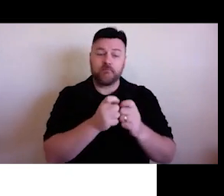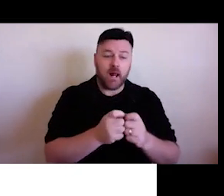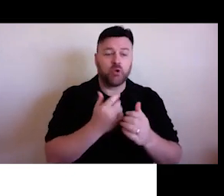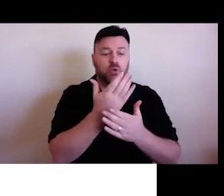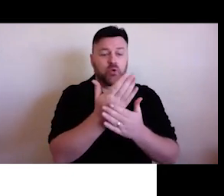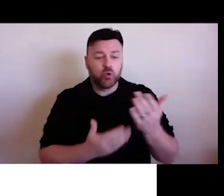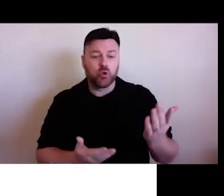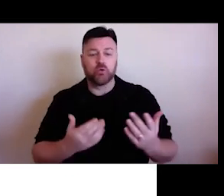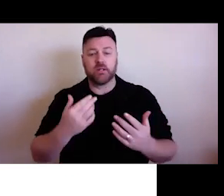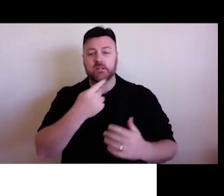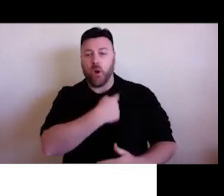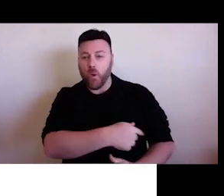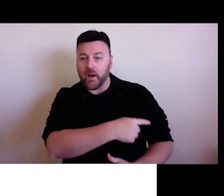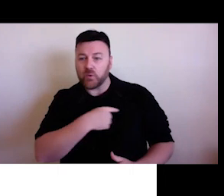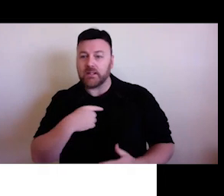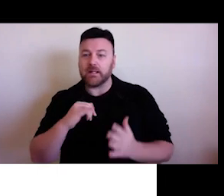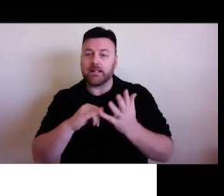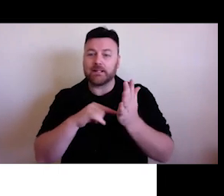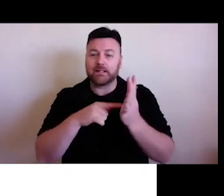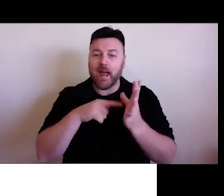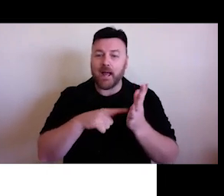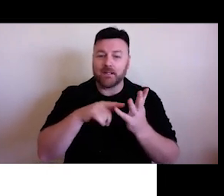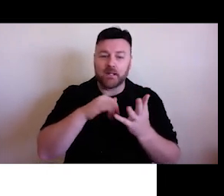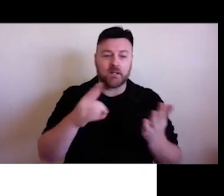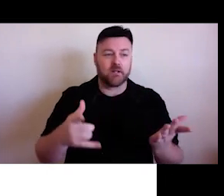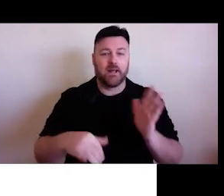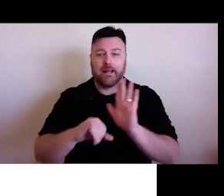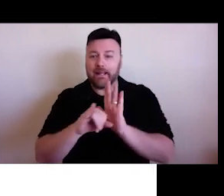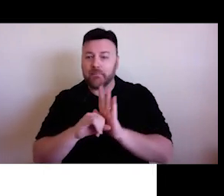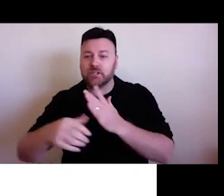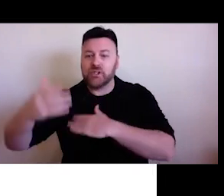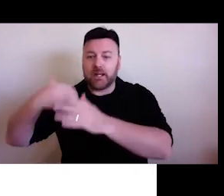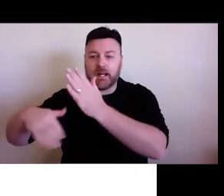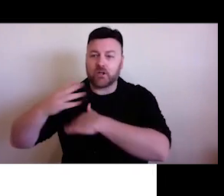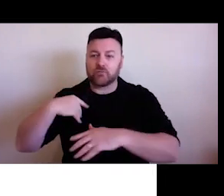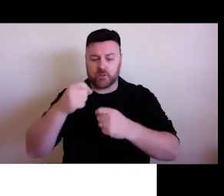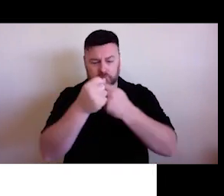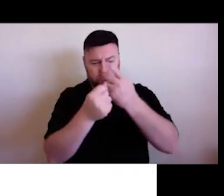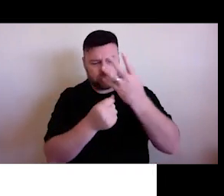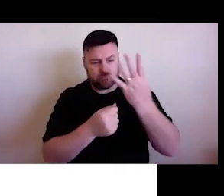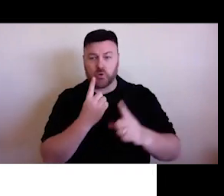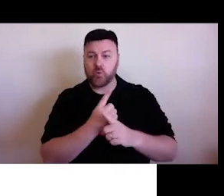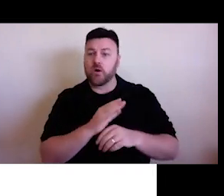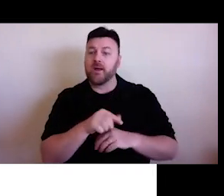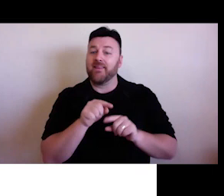status, history, image and a lot more, the conversation is a tussle